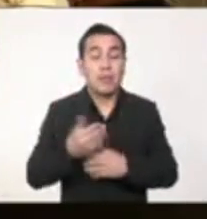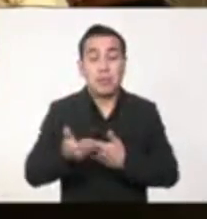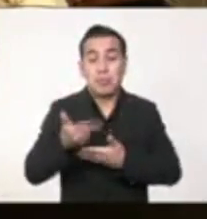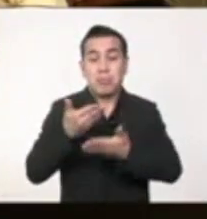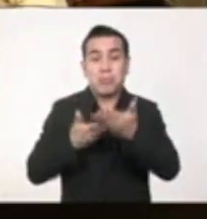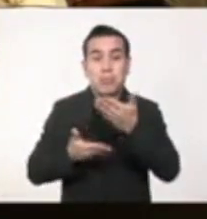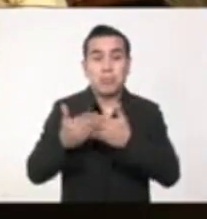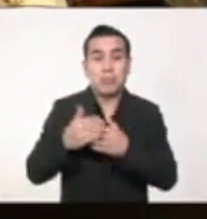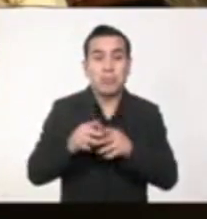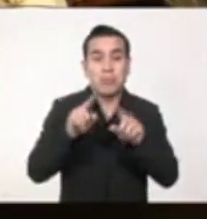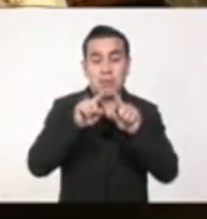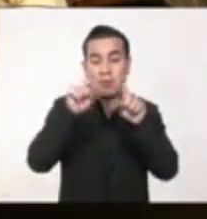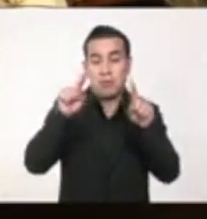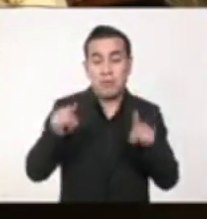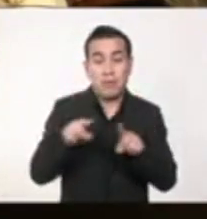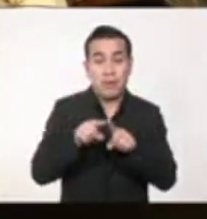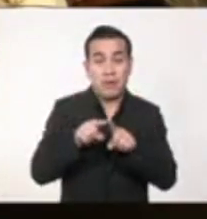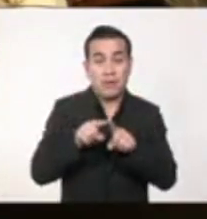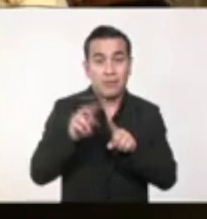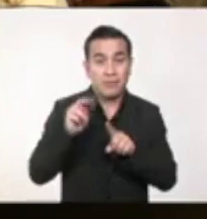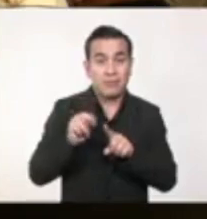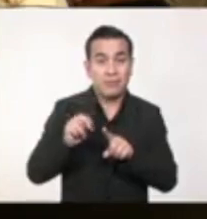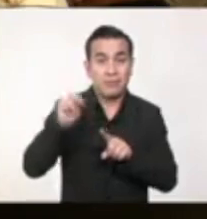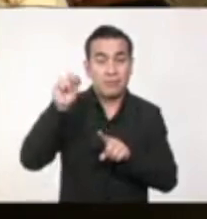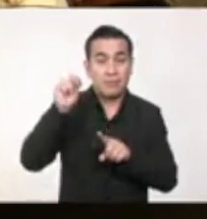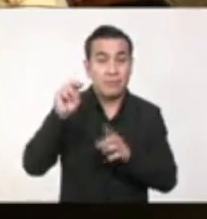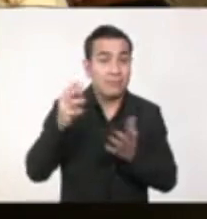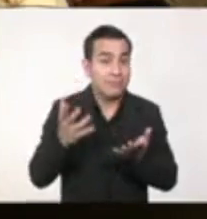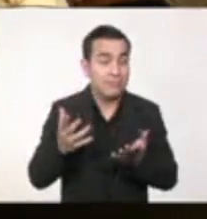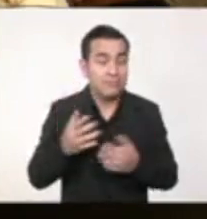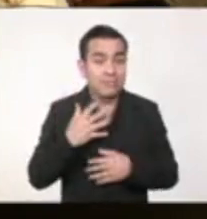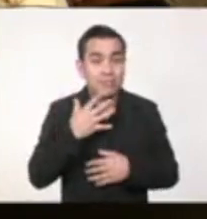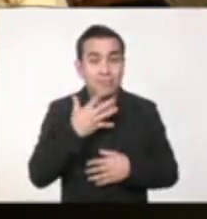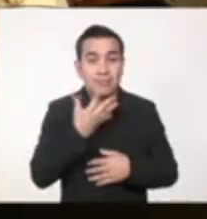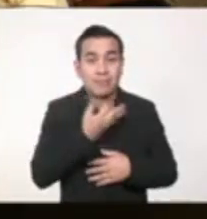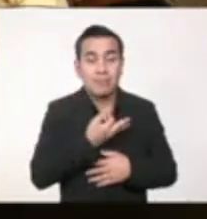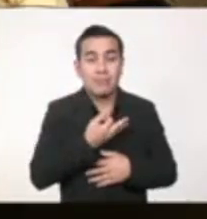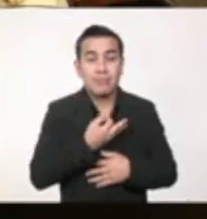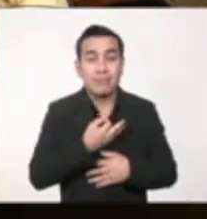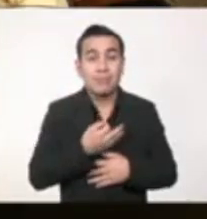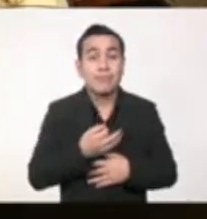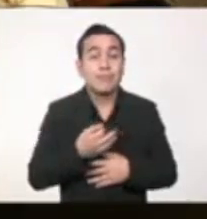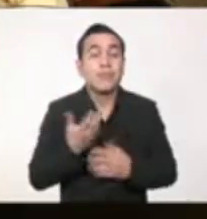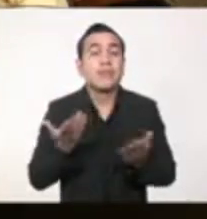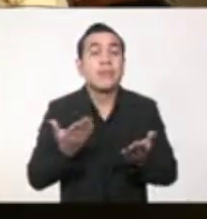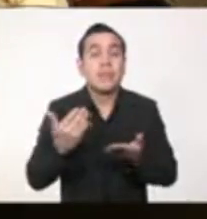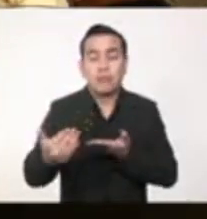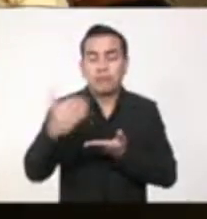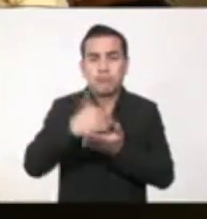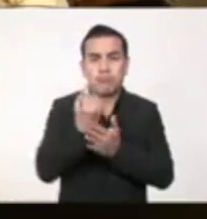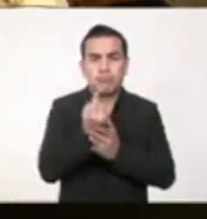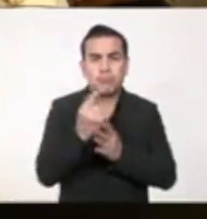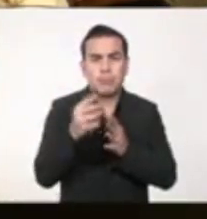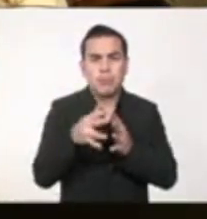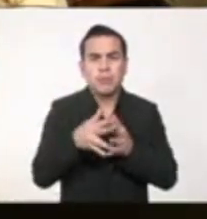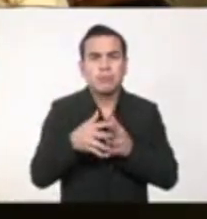North America square then and send the envoy special